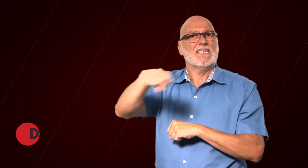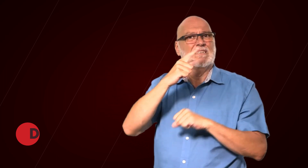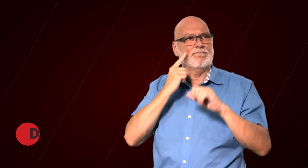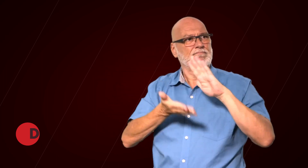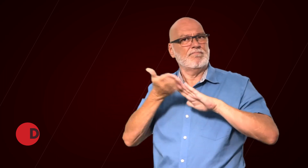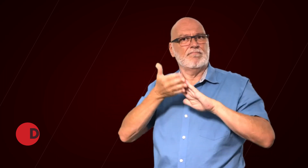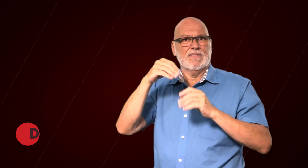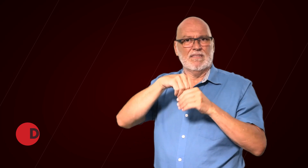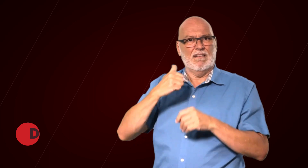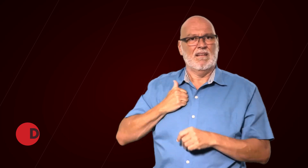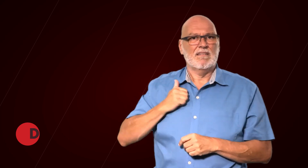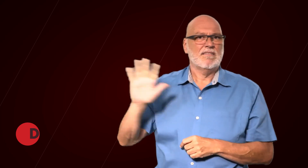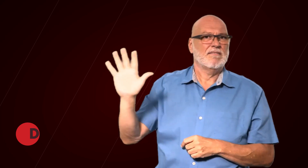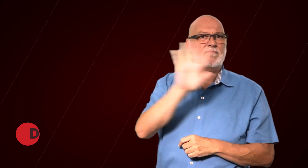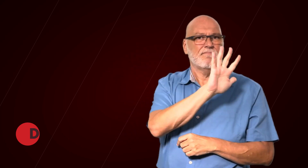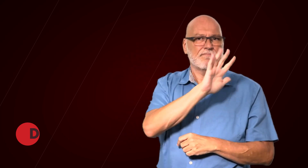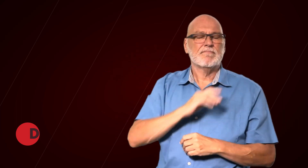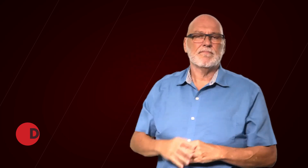to operate in Canada